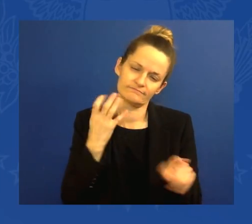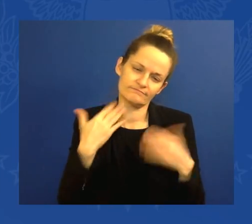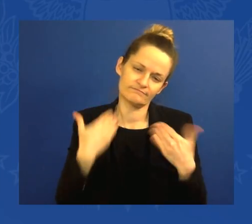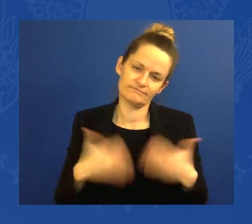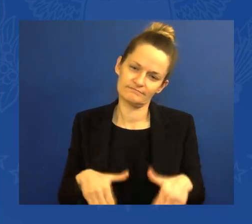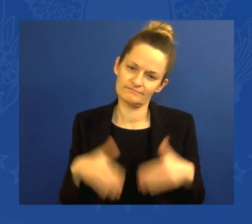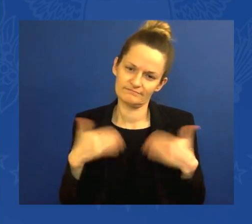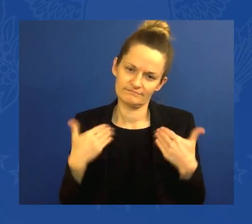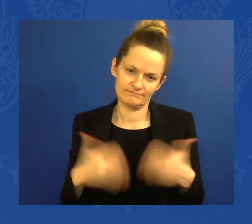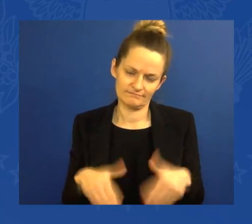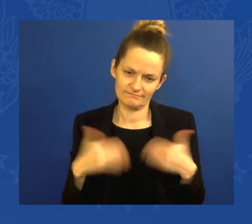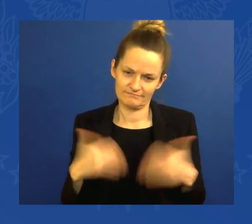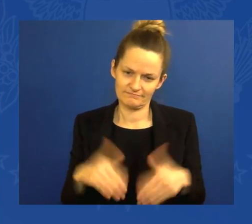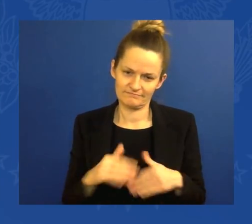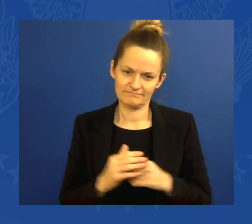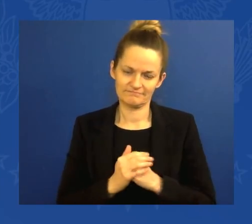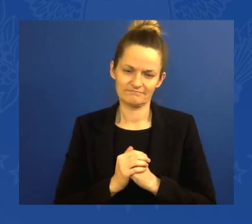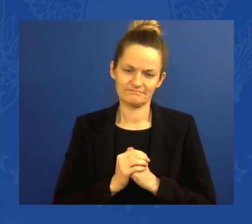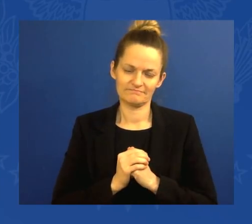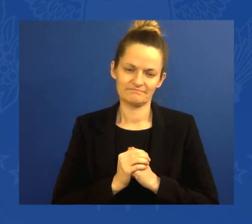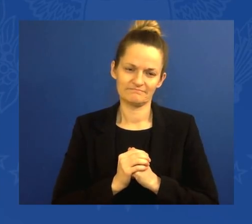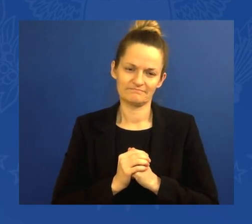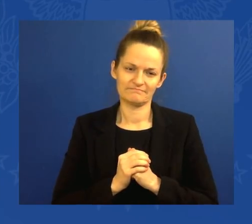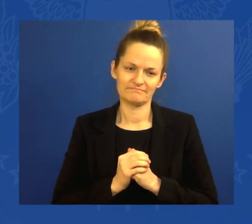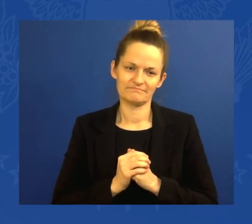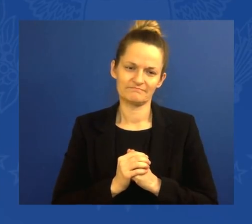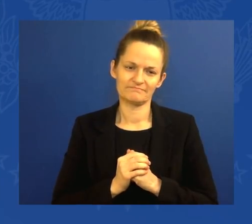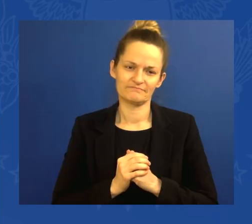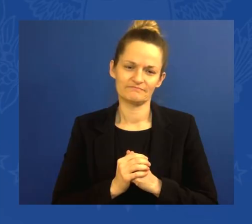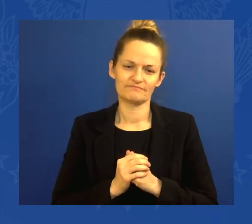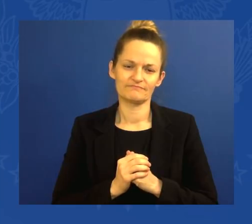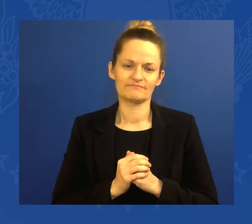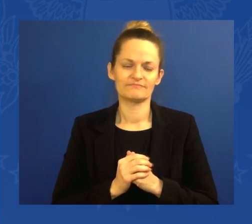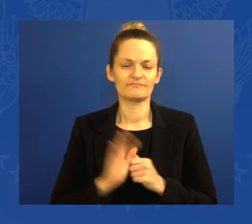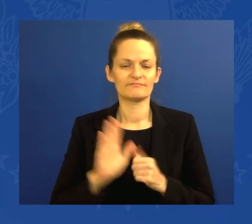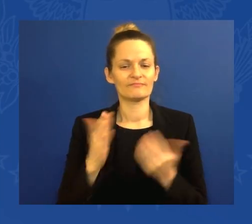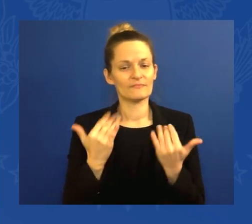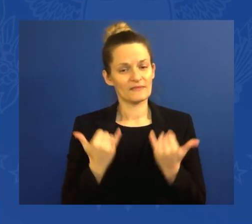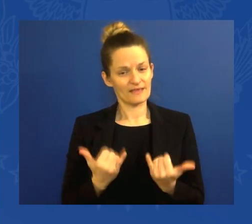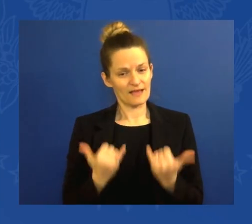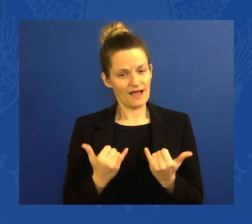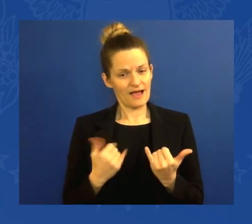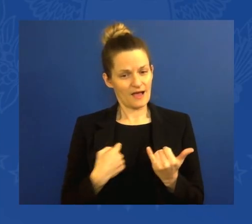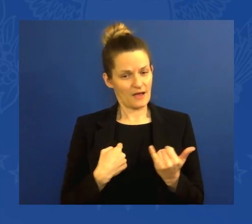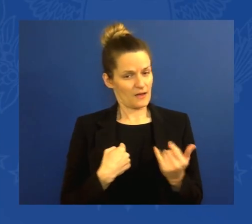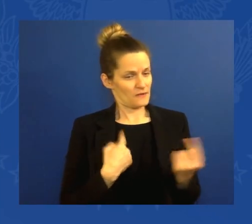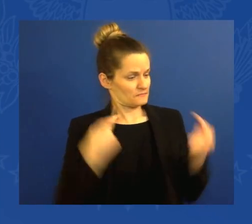And today I'm here on behalf of the millions of American workers who up until today have been voiceless,